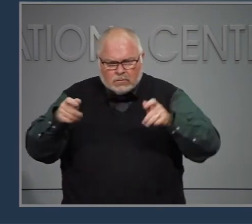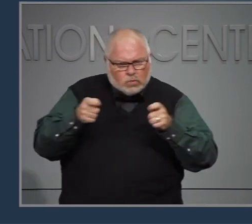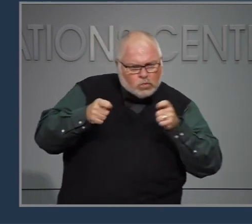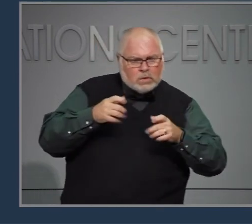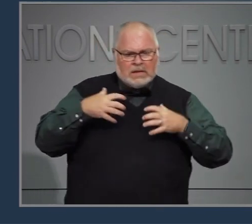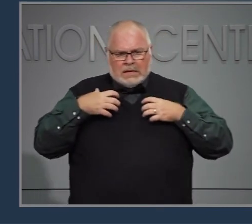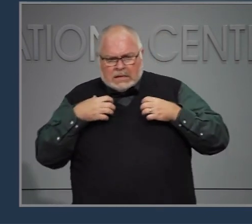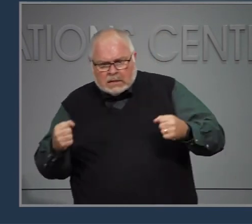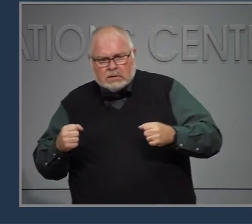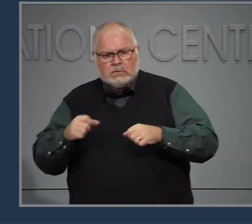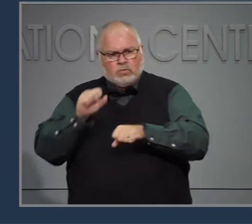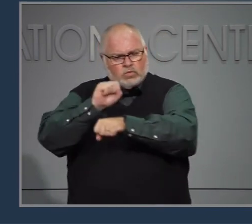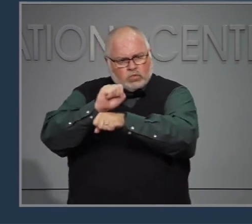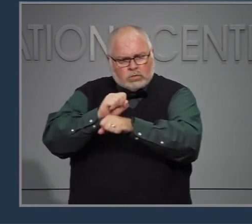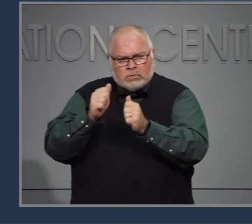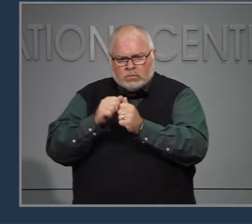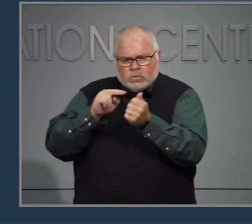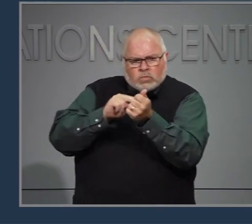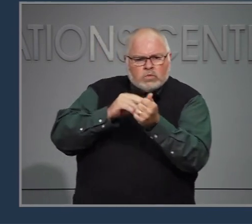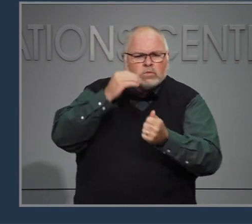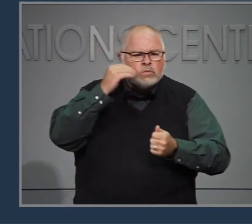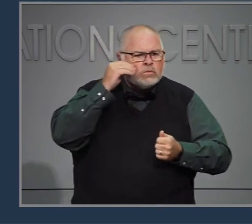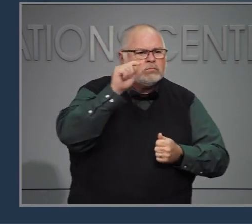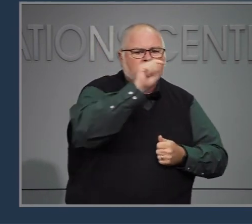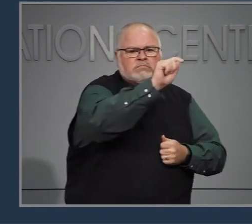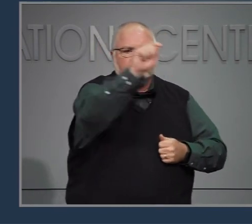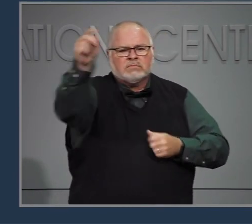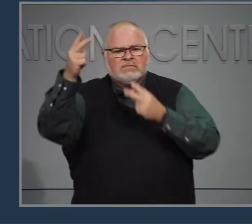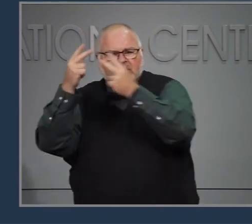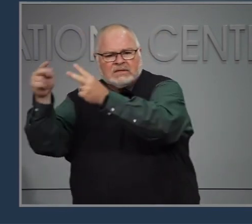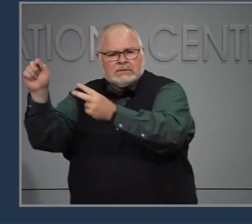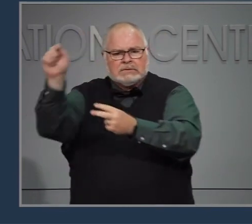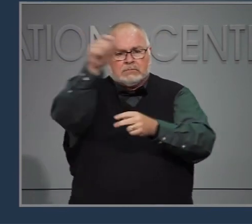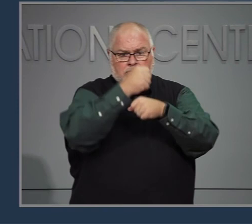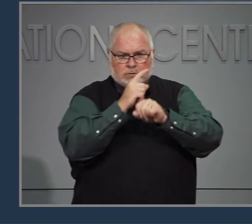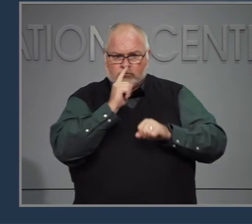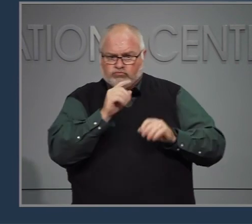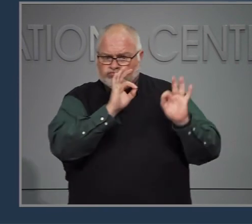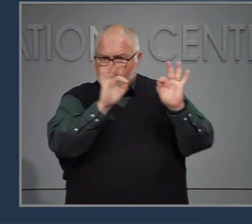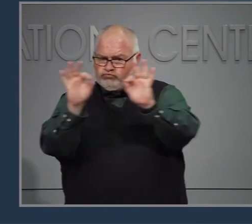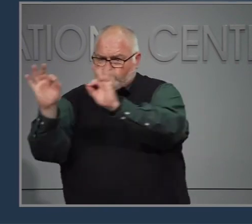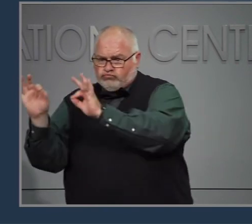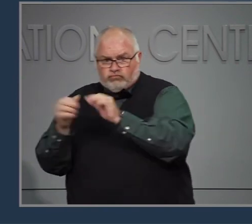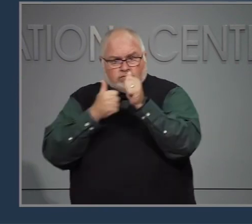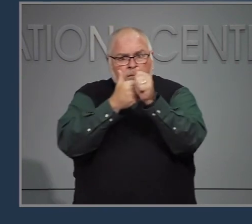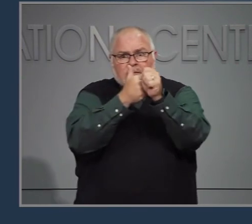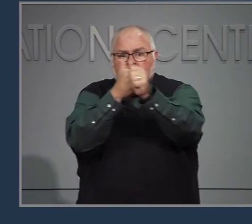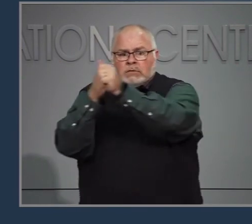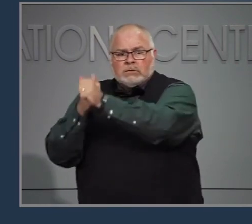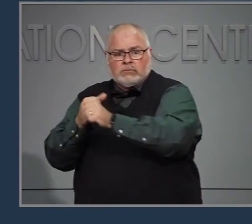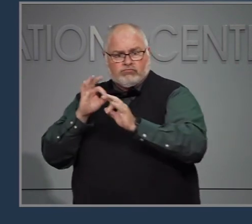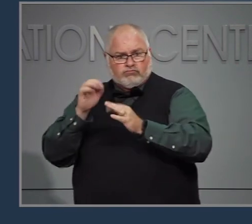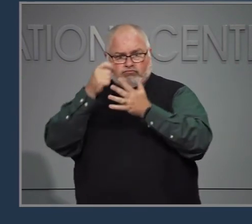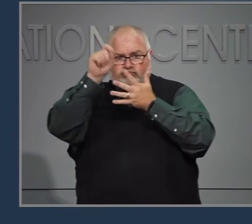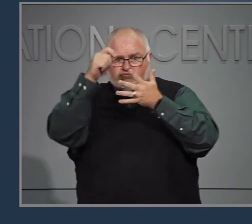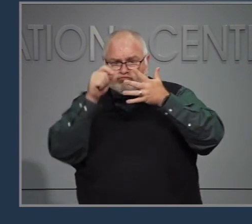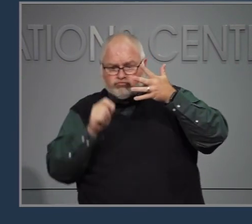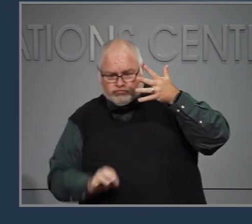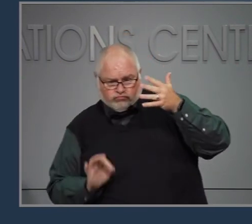WORK WITH NURSING HOMES TO IMPLEMENT PROTOCOLS AND MINIMIZE THE LENGTH AND SEVERITY OF OUTBREAKS THAT DO OCCUR.